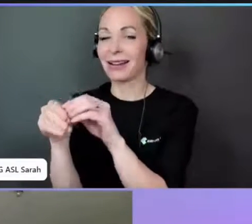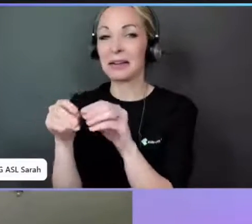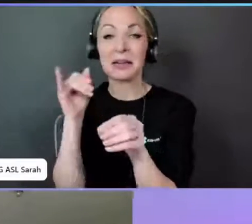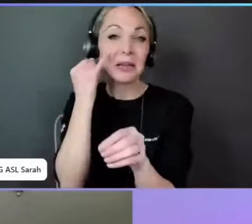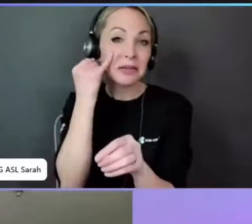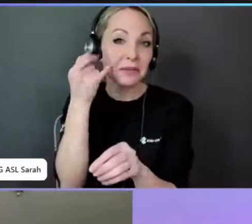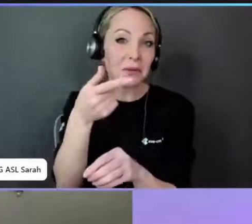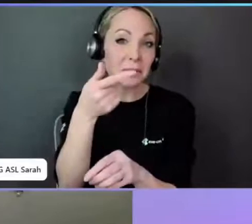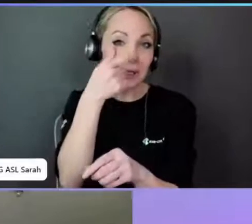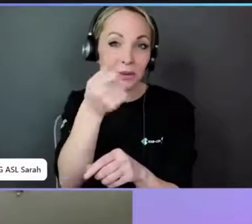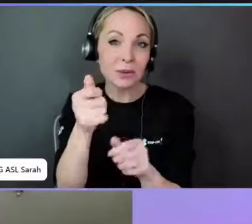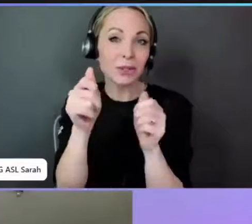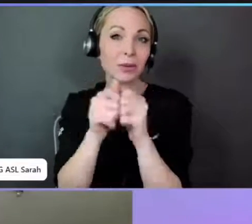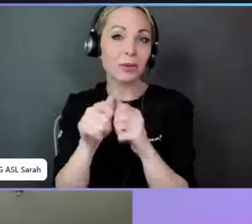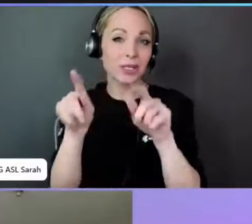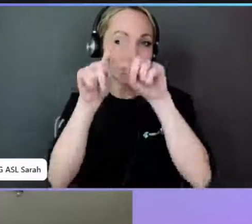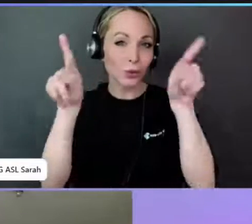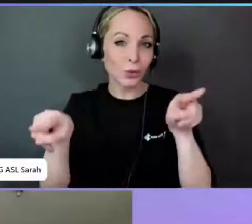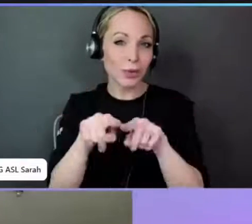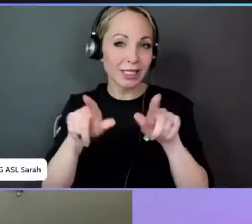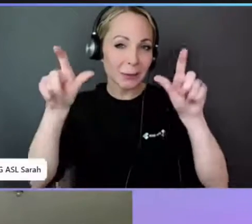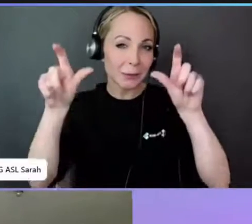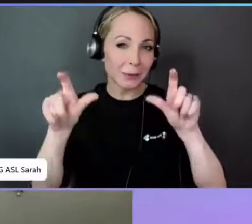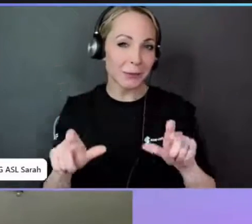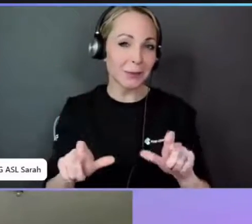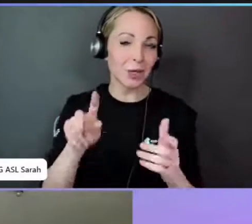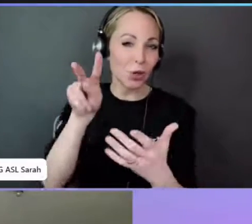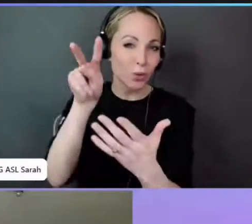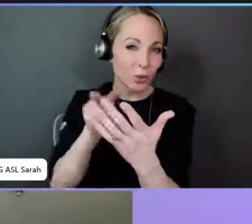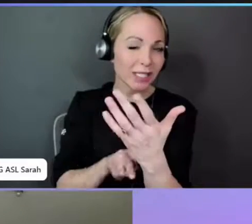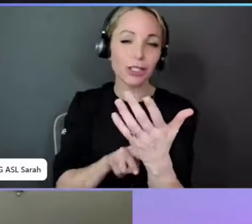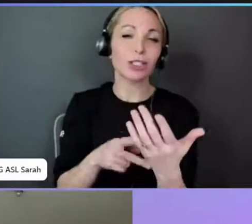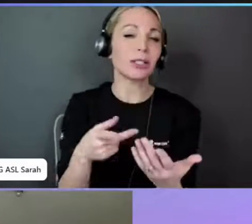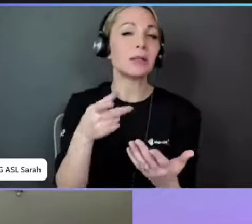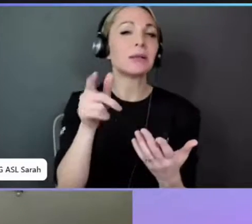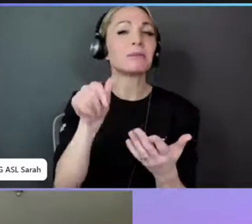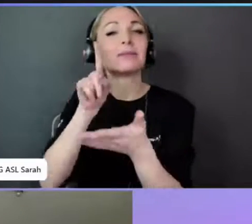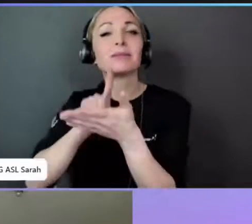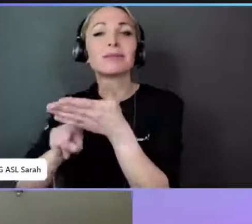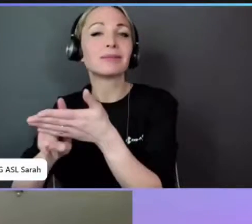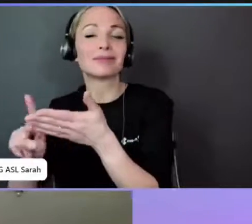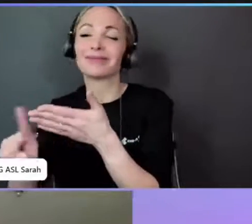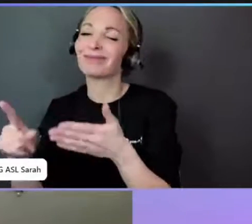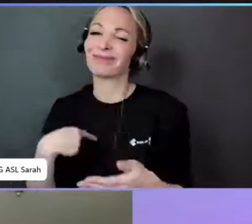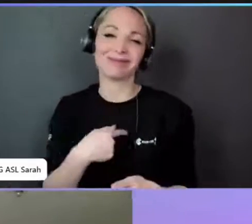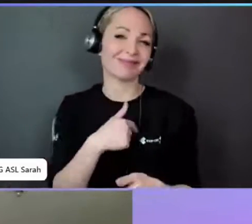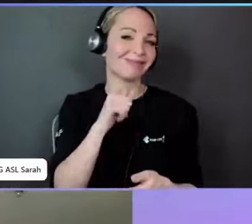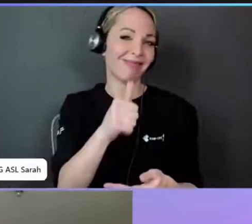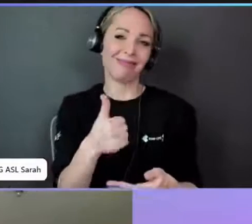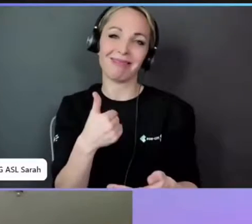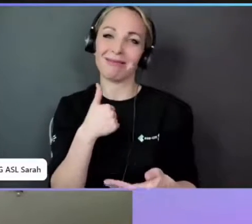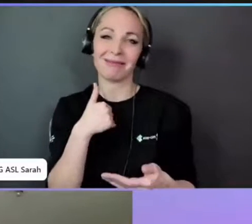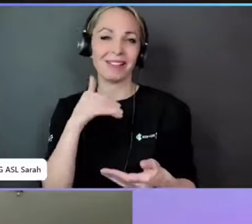definitely go check that out. We don't have any screen reader simulation in the Watcher API or the Developer Hub.